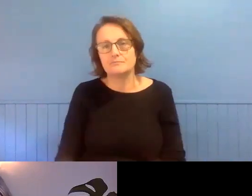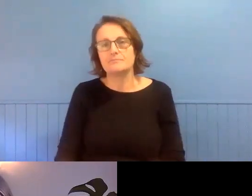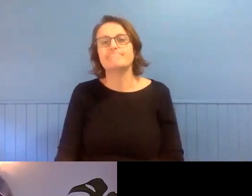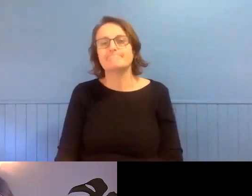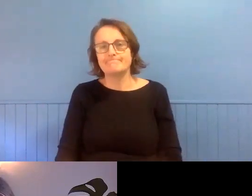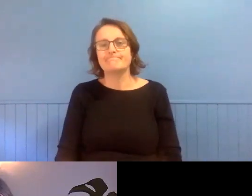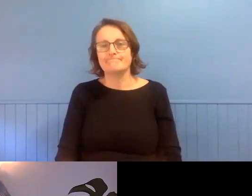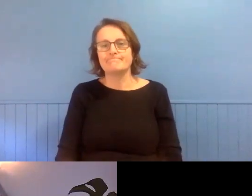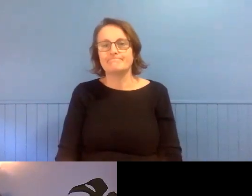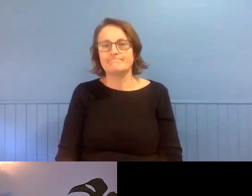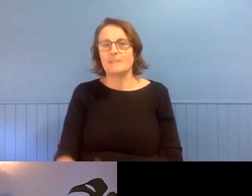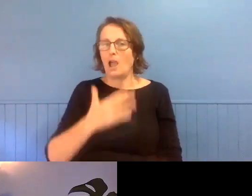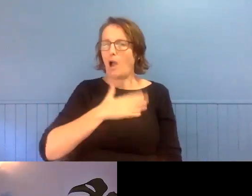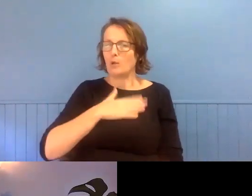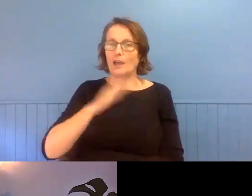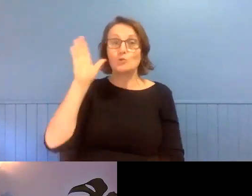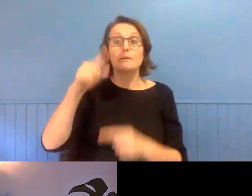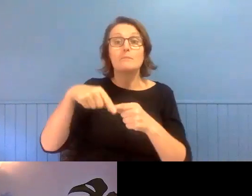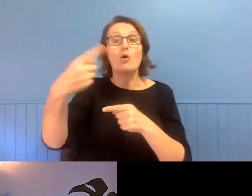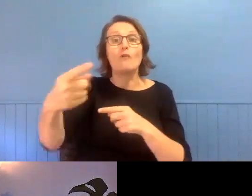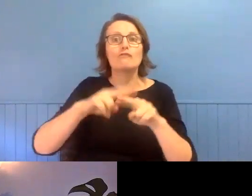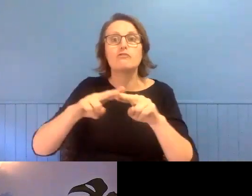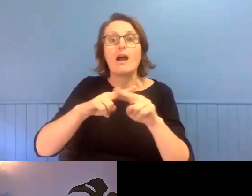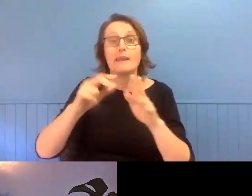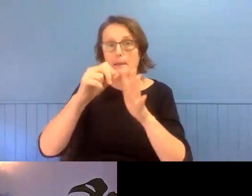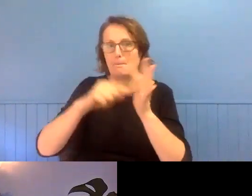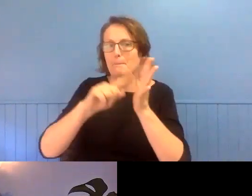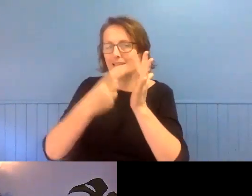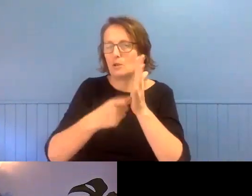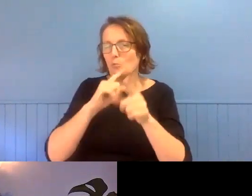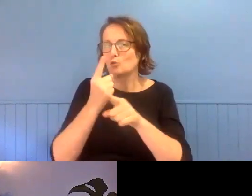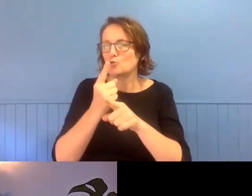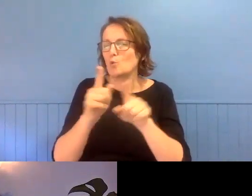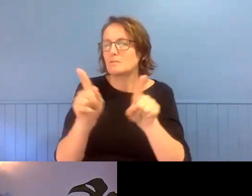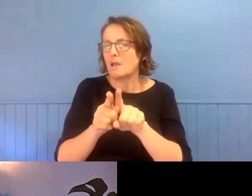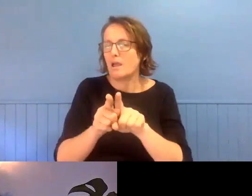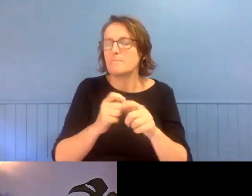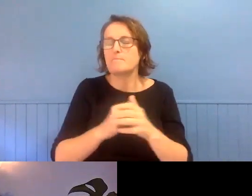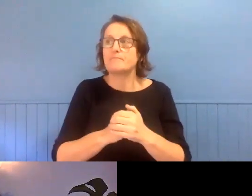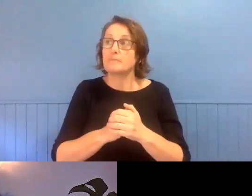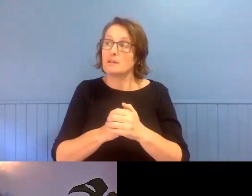people have to say about this. You'd be crazy not to have some mechanism